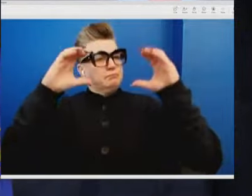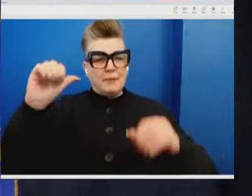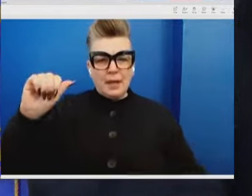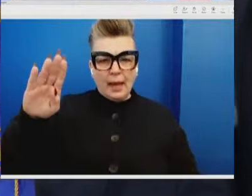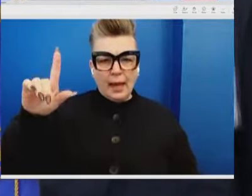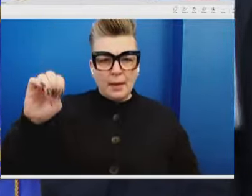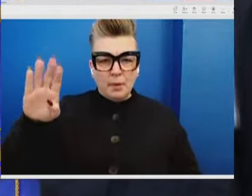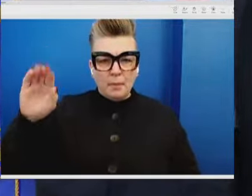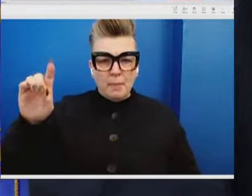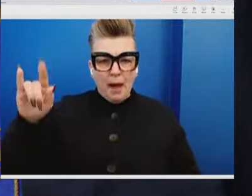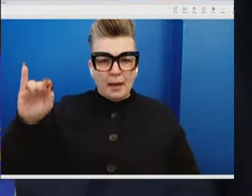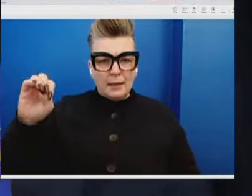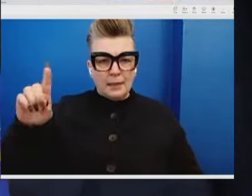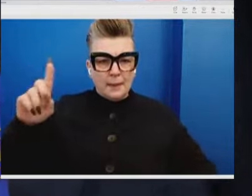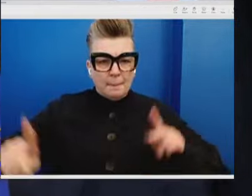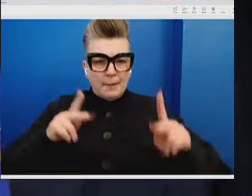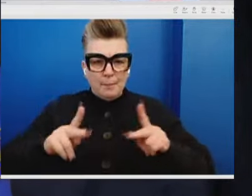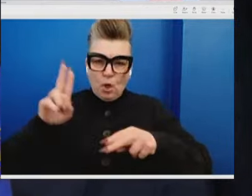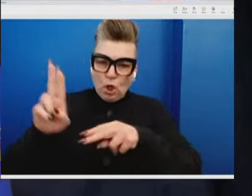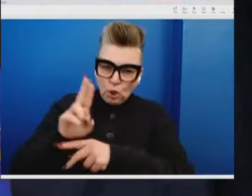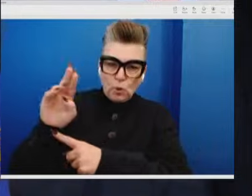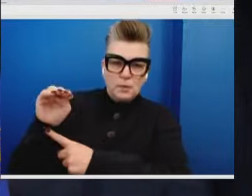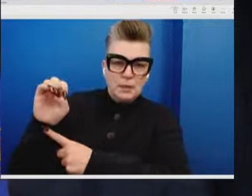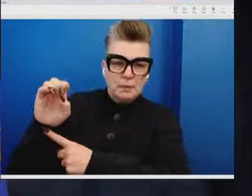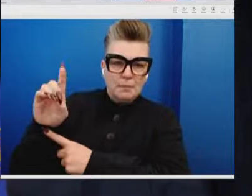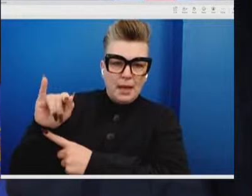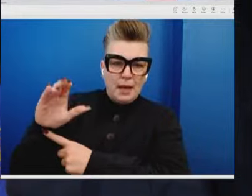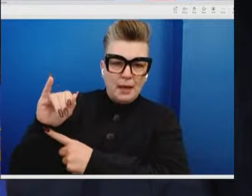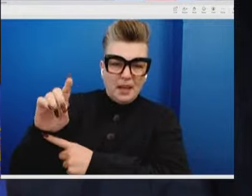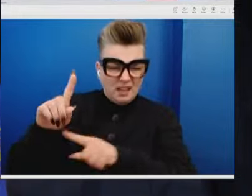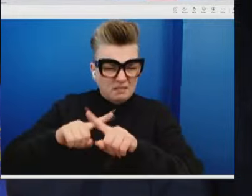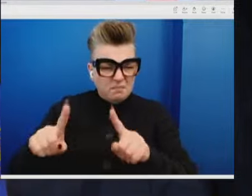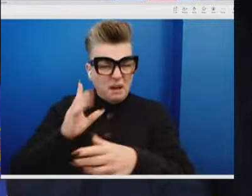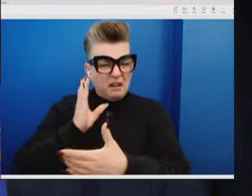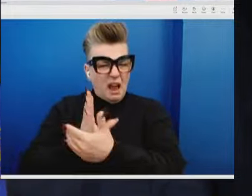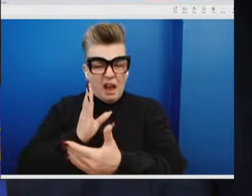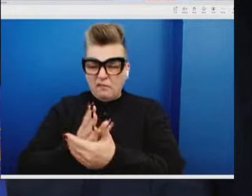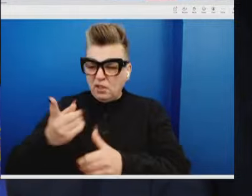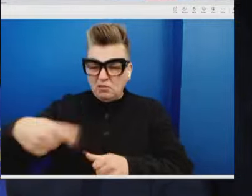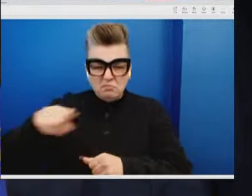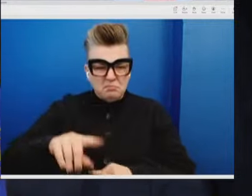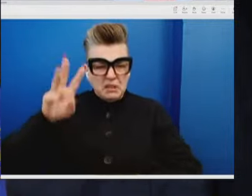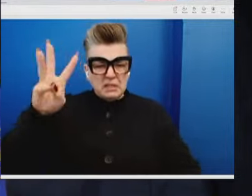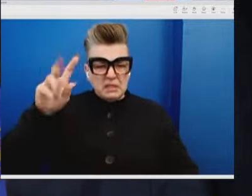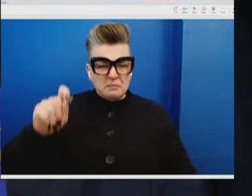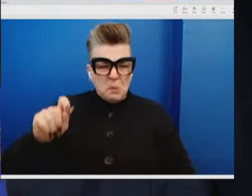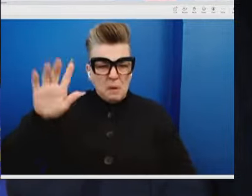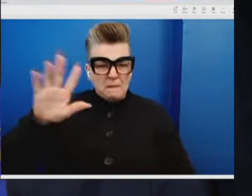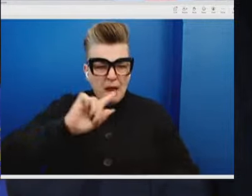spend on average about 6.1 hours a day watching television or hanging out. And leisure time,